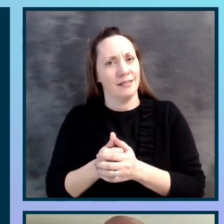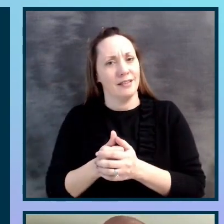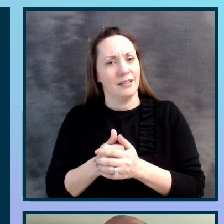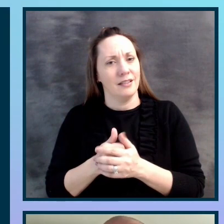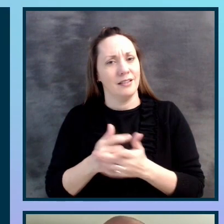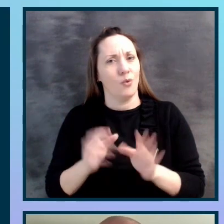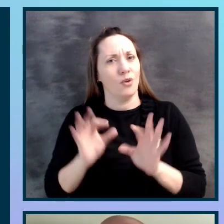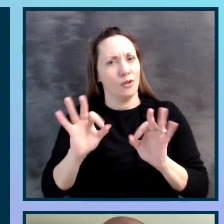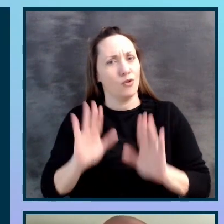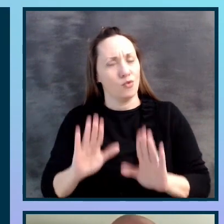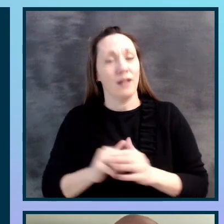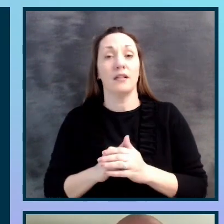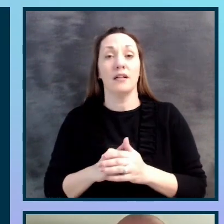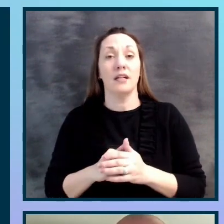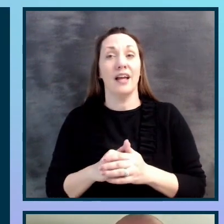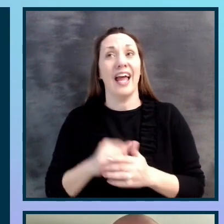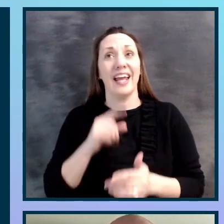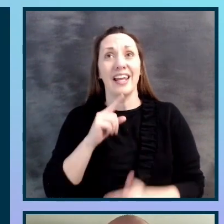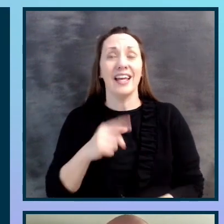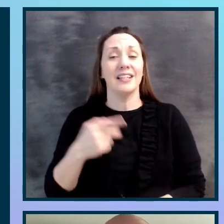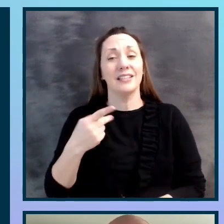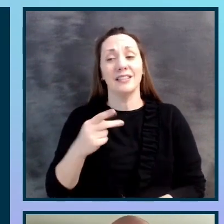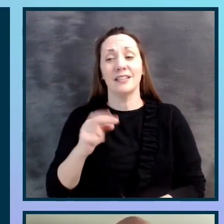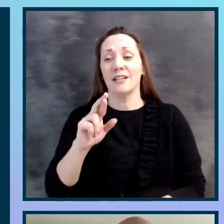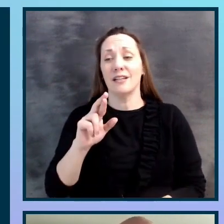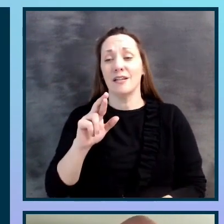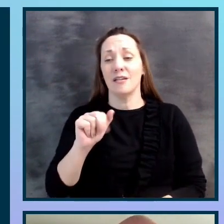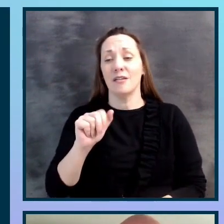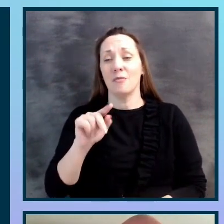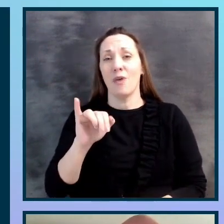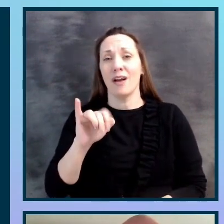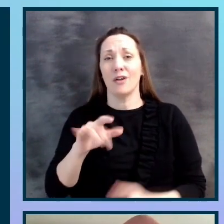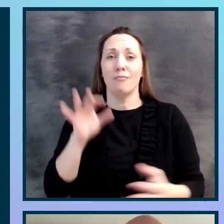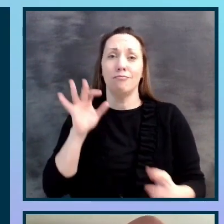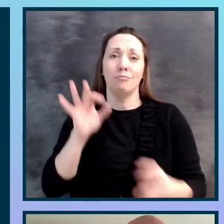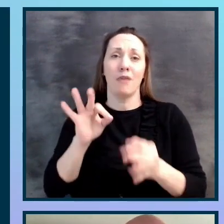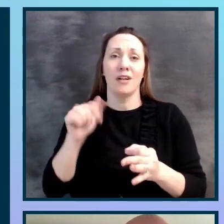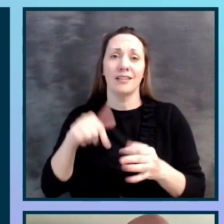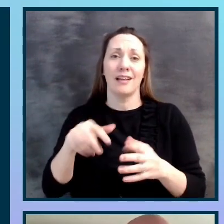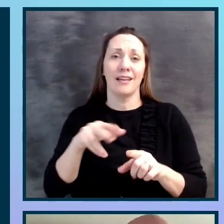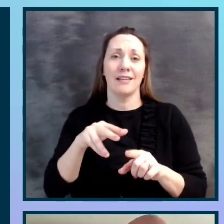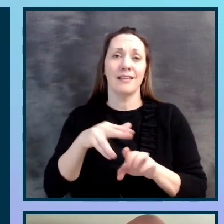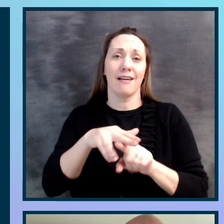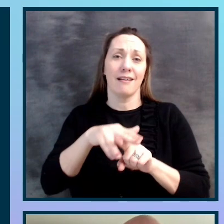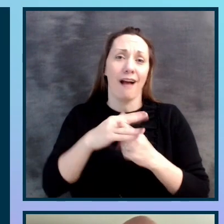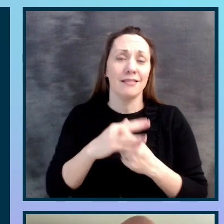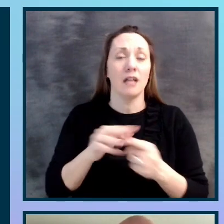and it is practical within this context. People are experts in their own lived experiences.